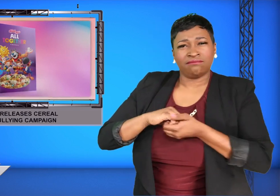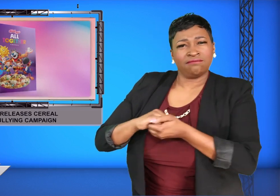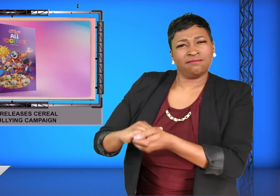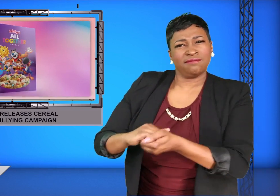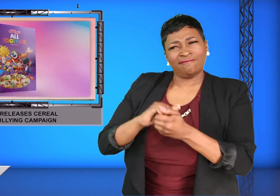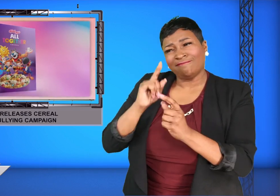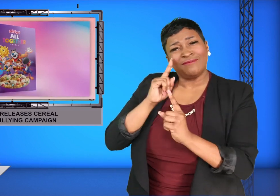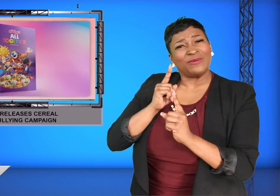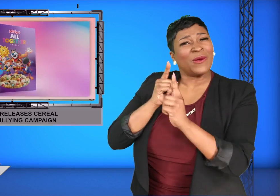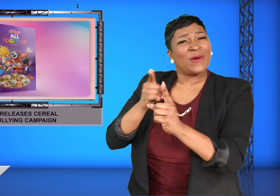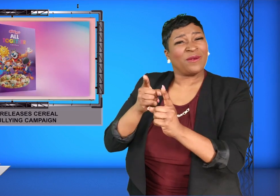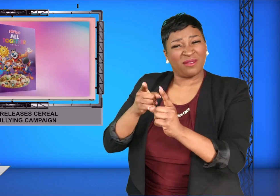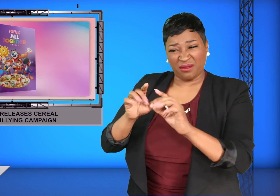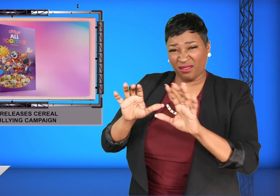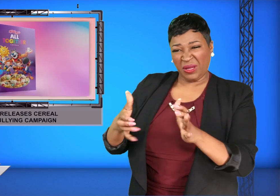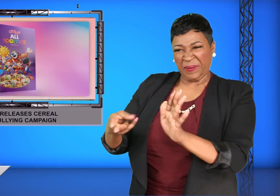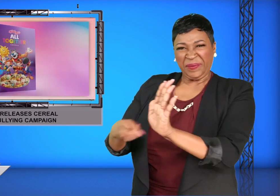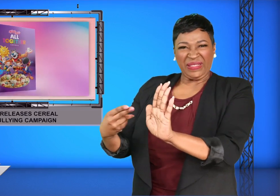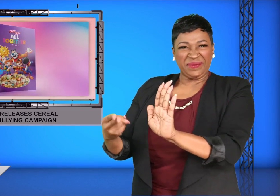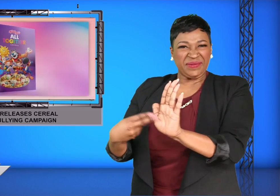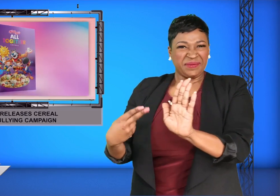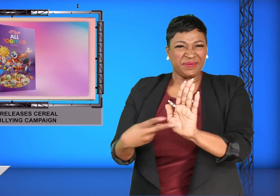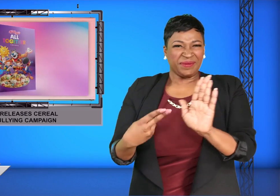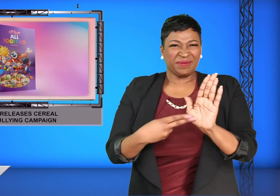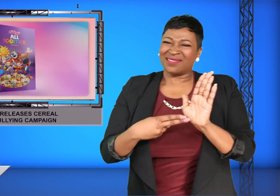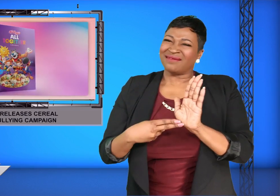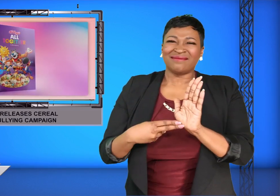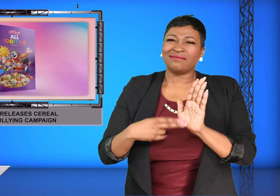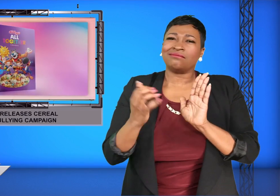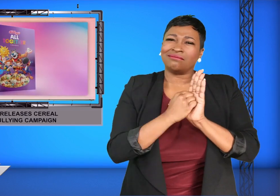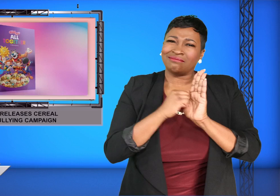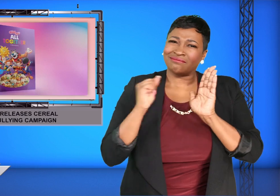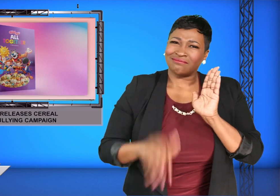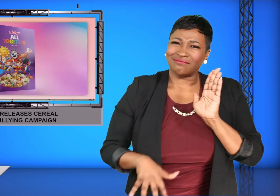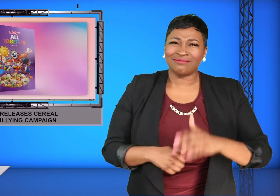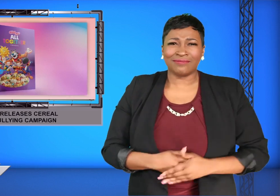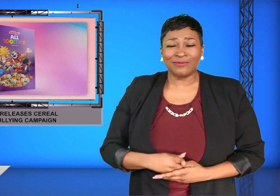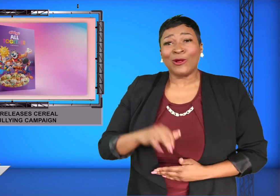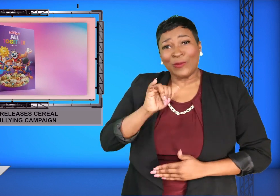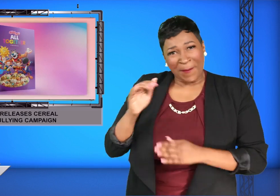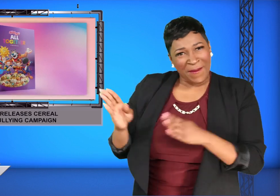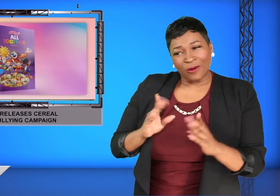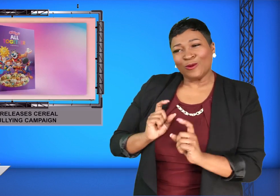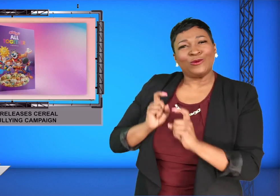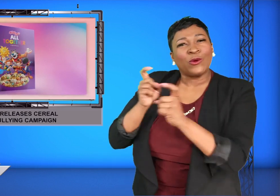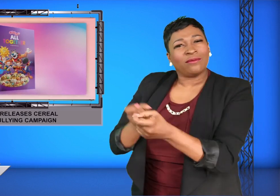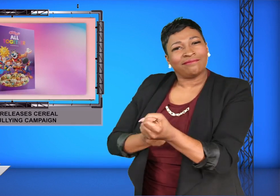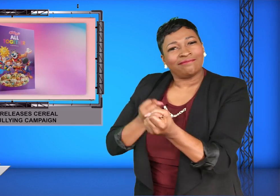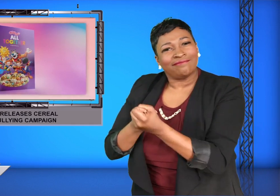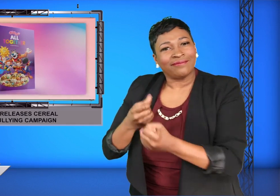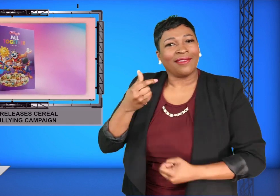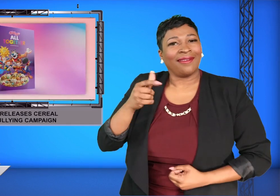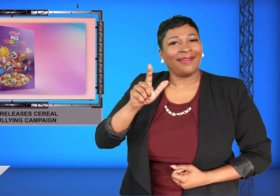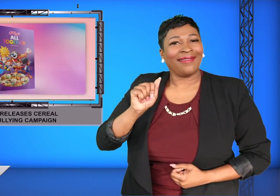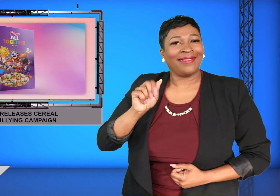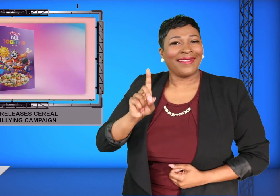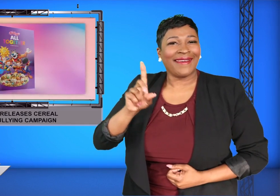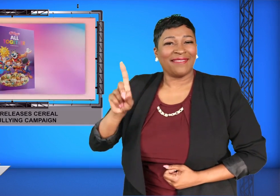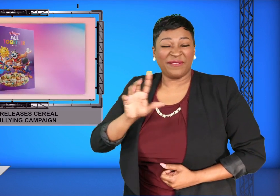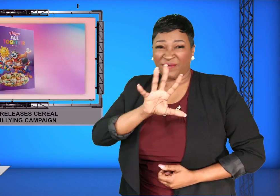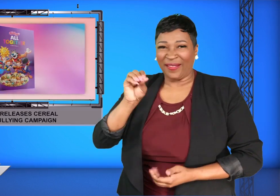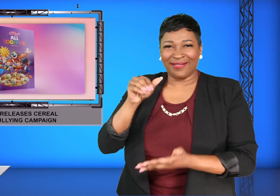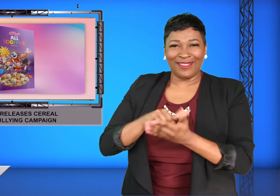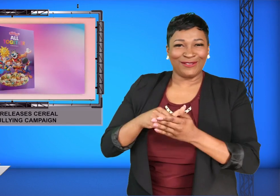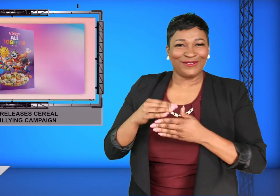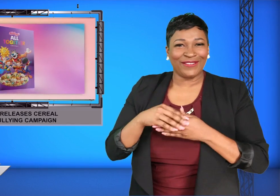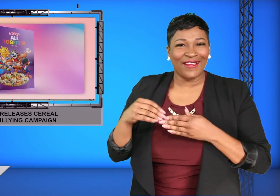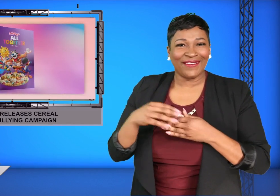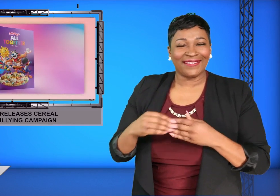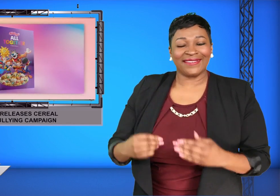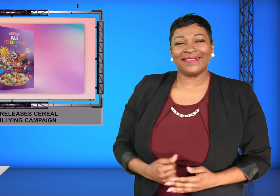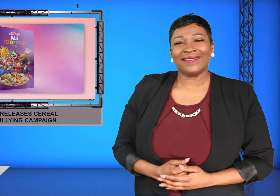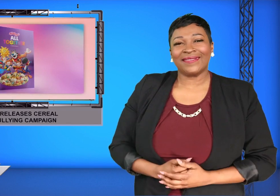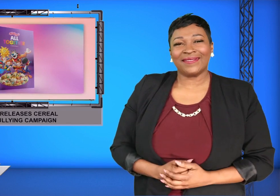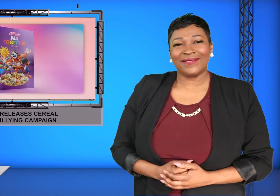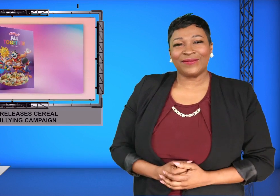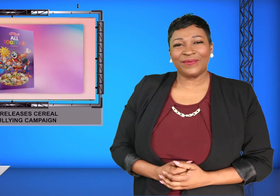to donate $50,000 to GLAAD in support.